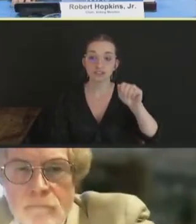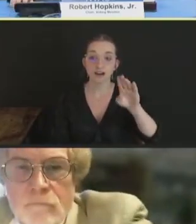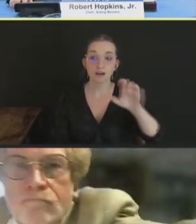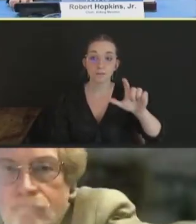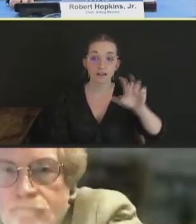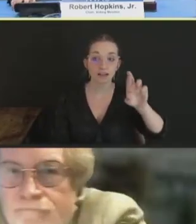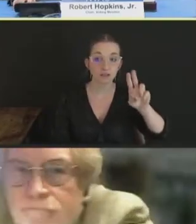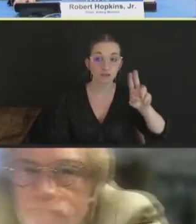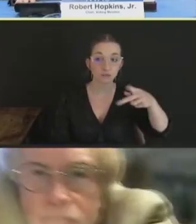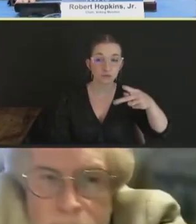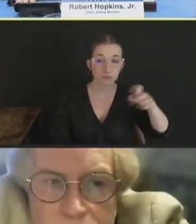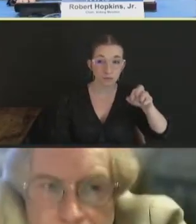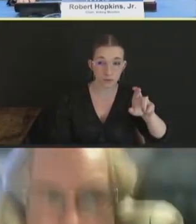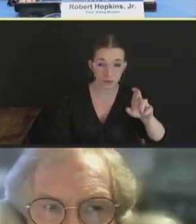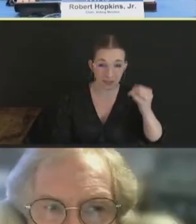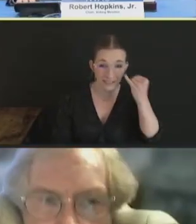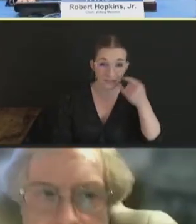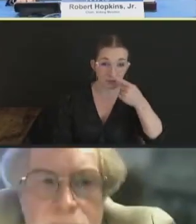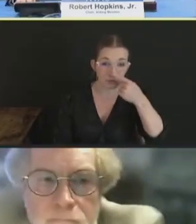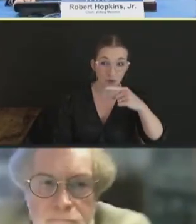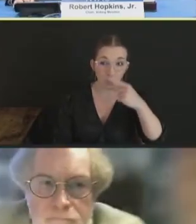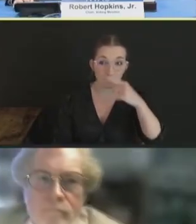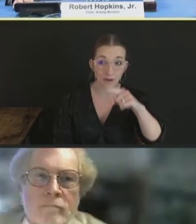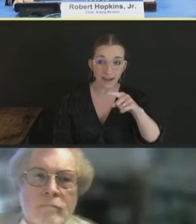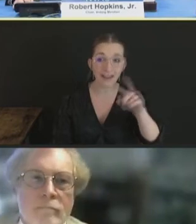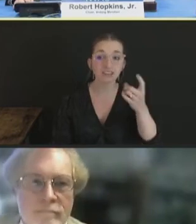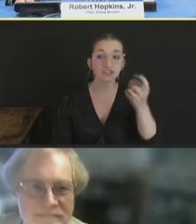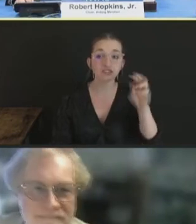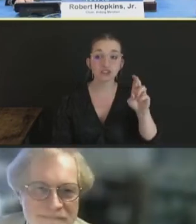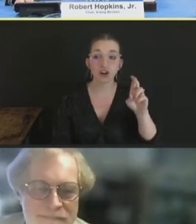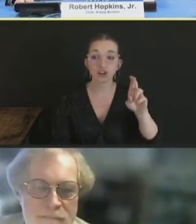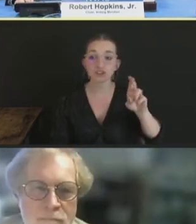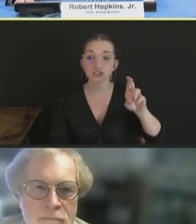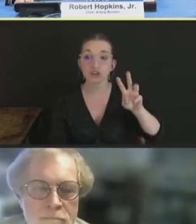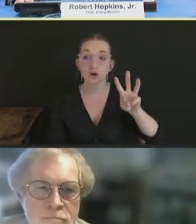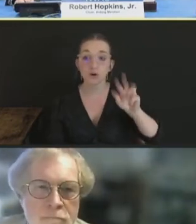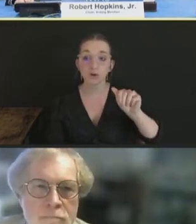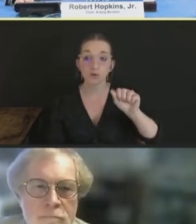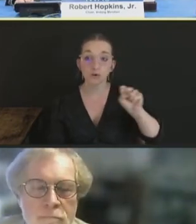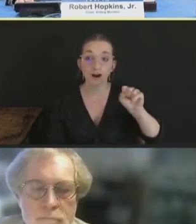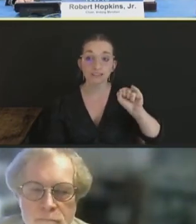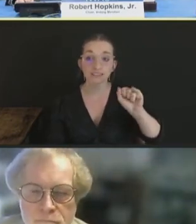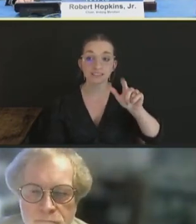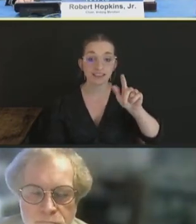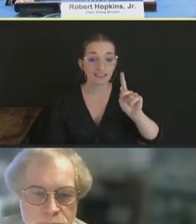you wouldn't mind, Dr. Wassilak asked if he could go next in this panel. He's calling in virtually.